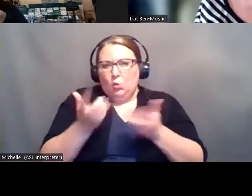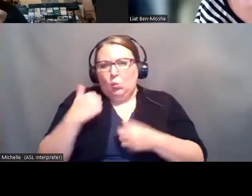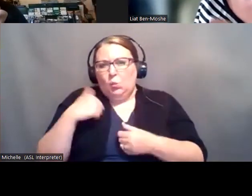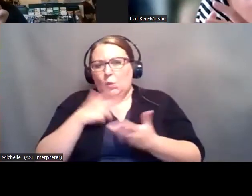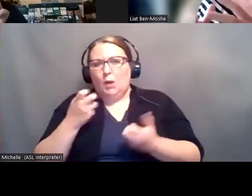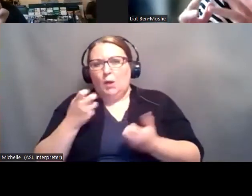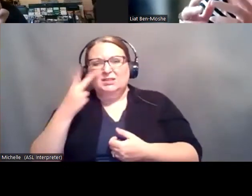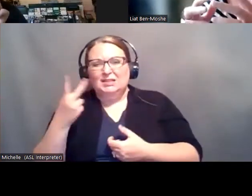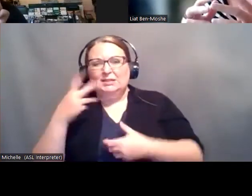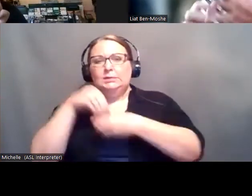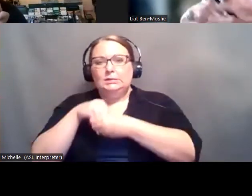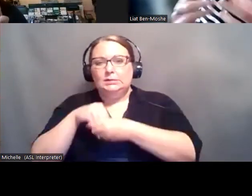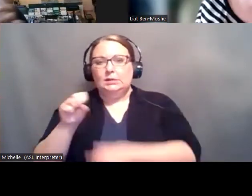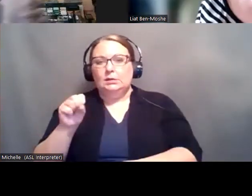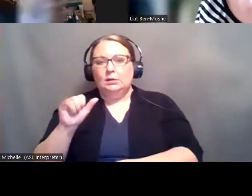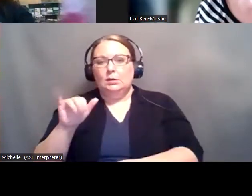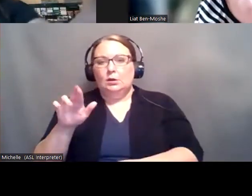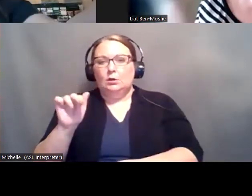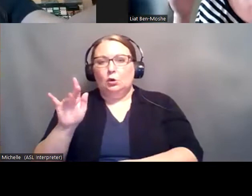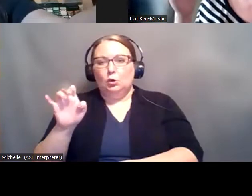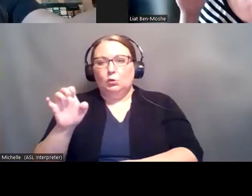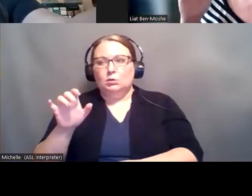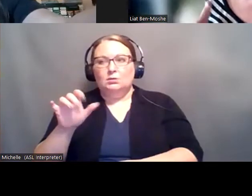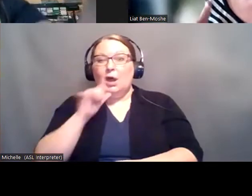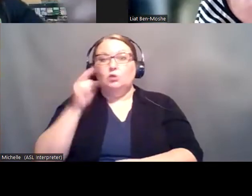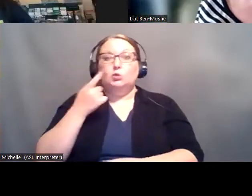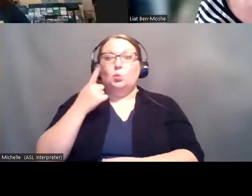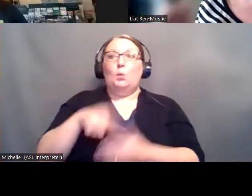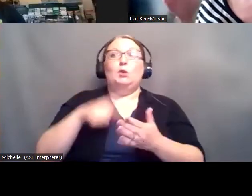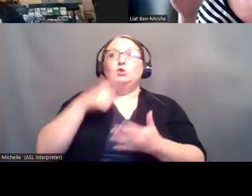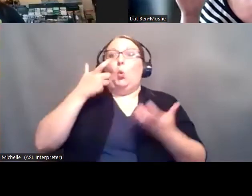Not just what we don't, which is lack of access,